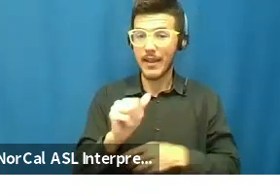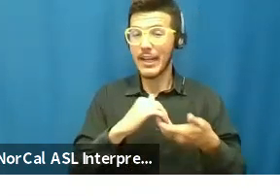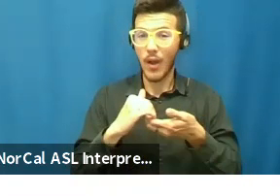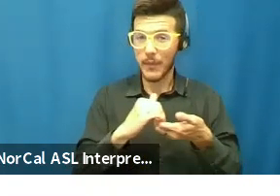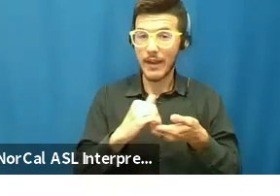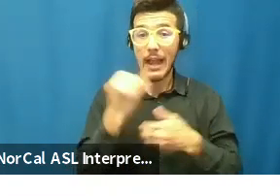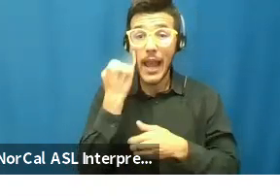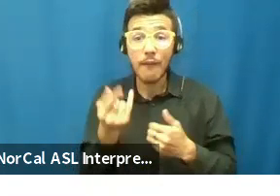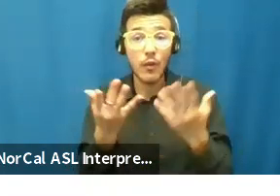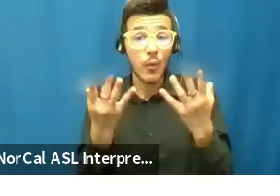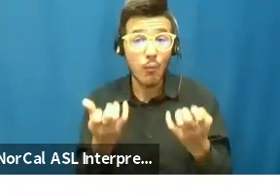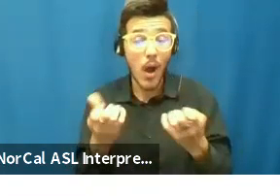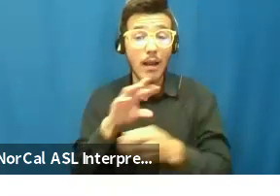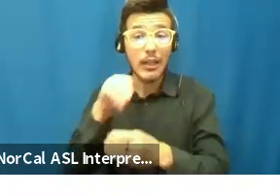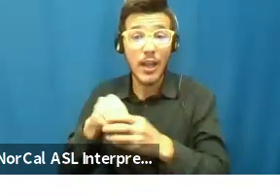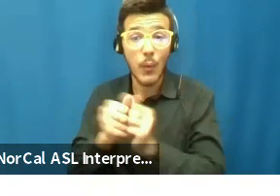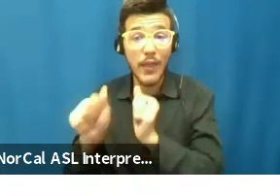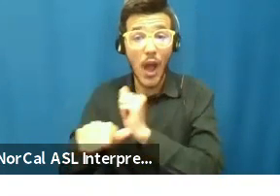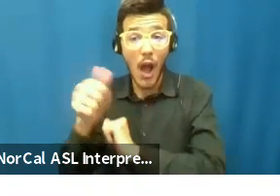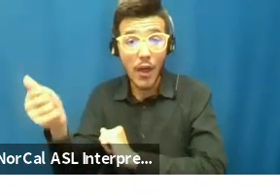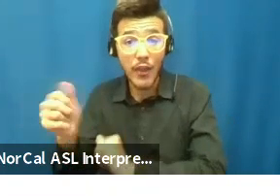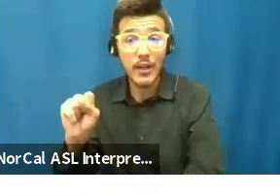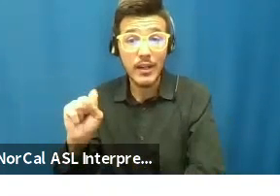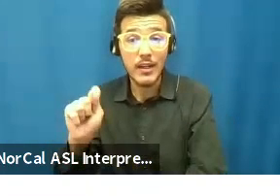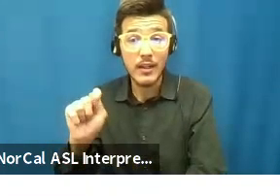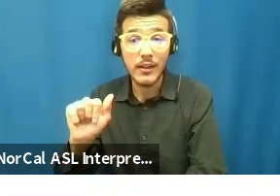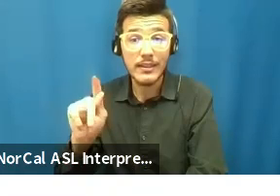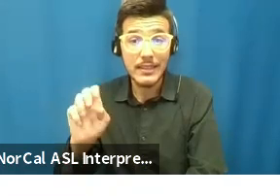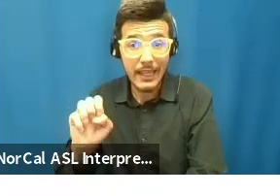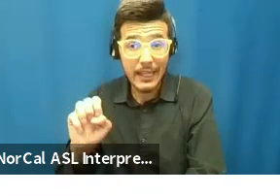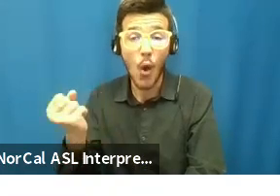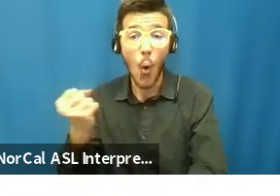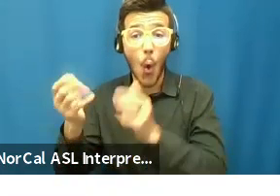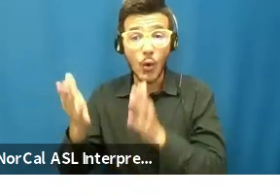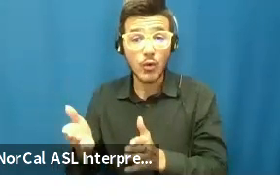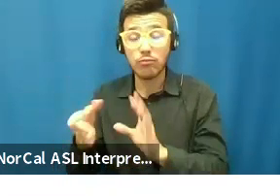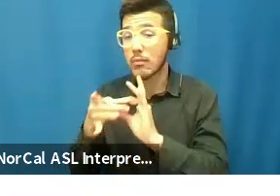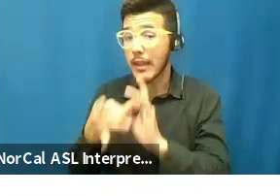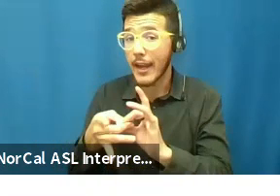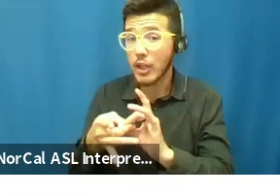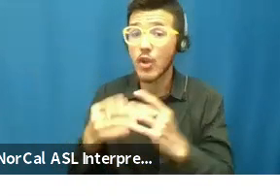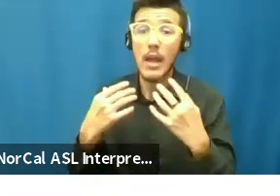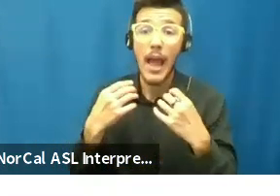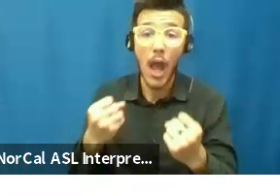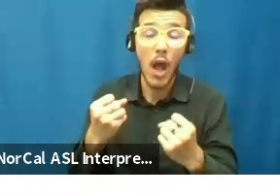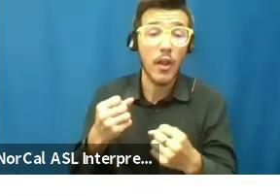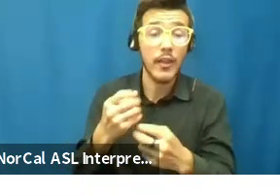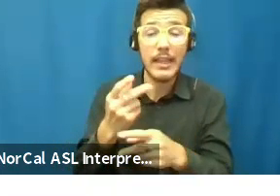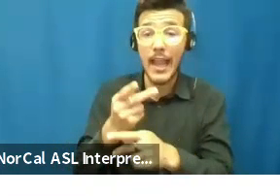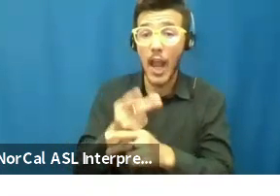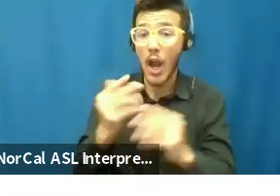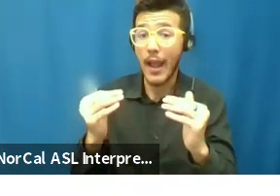engaging with other stakeholders on disability healthcare equity, we have other workgroups,